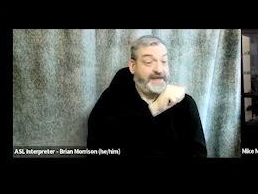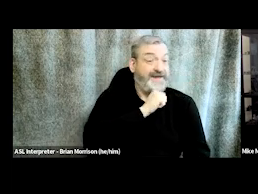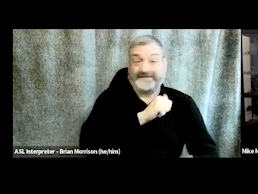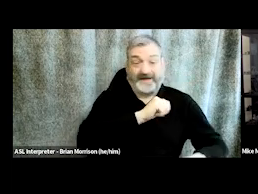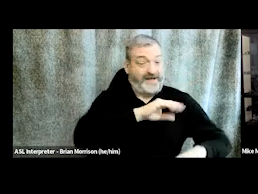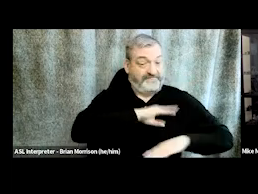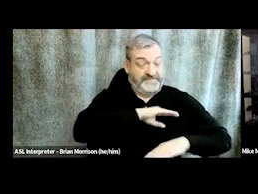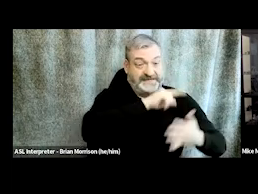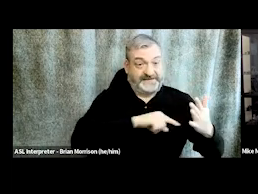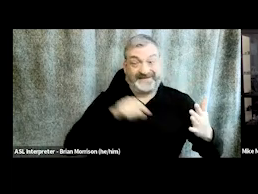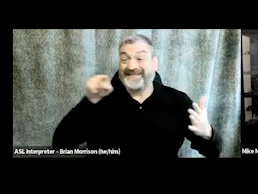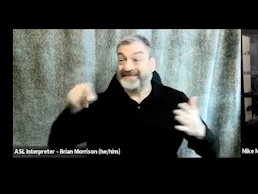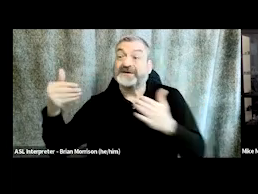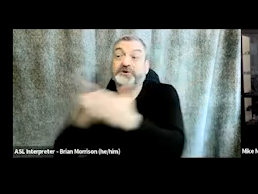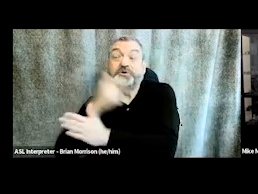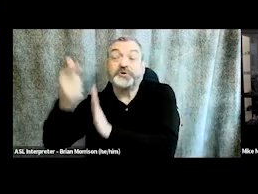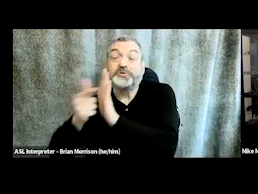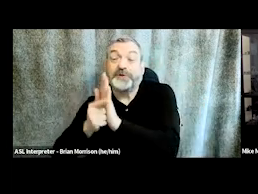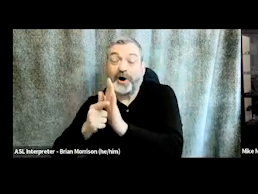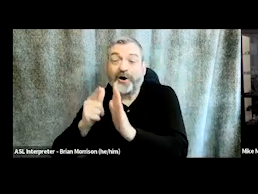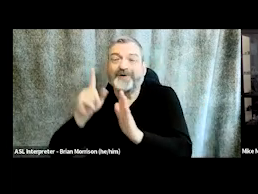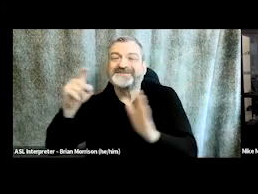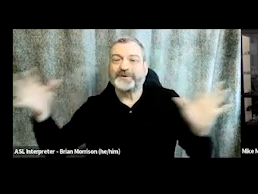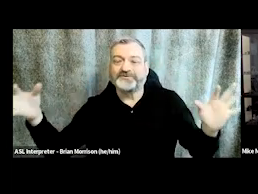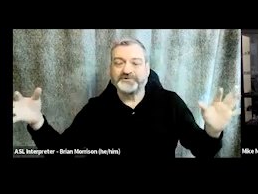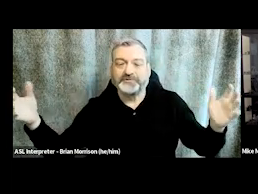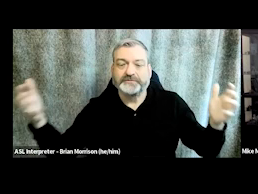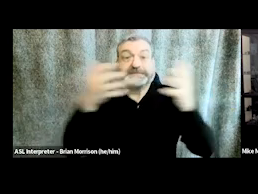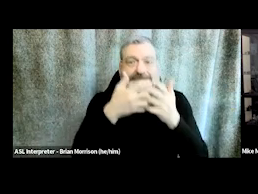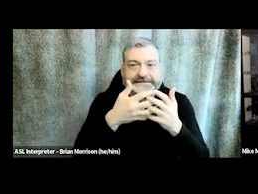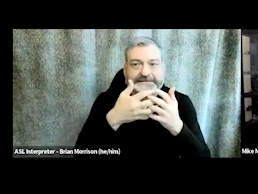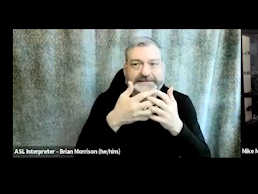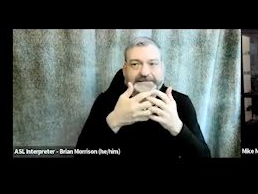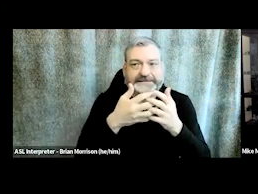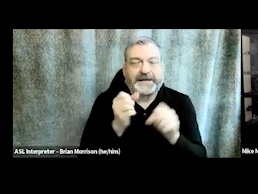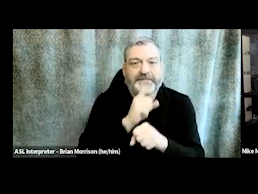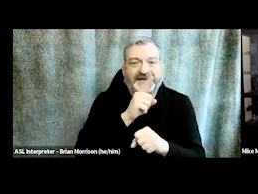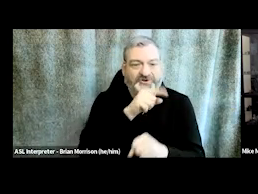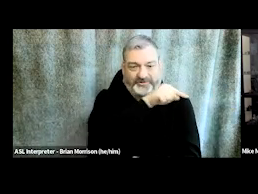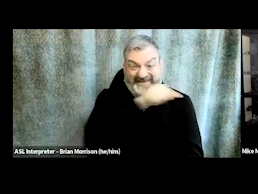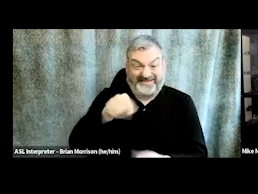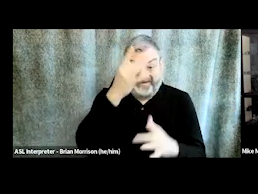But I've summarized it here or paraphrased it a bit. So the definition is it's a perceivable,